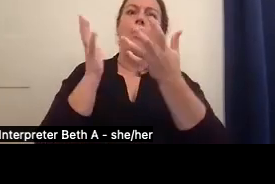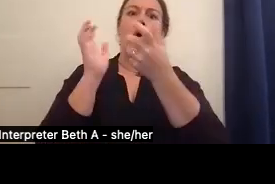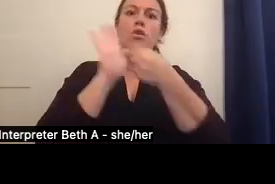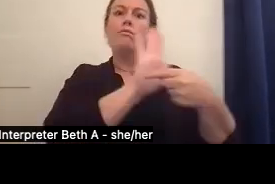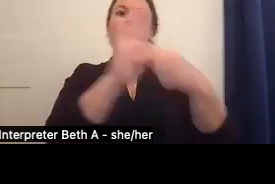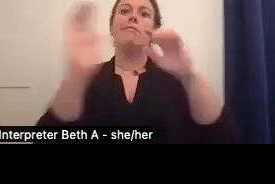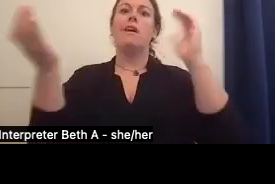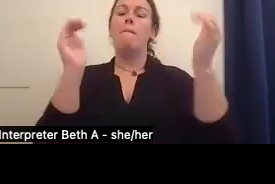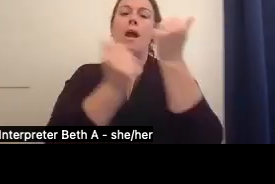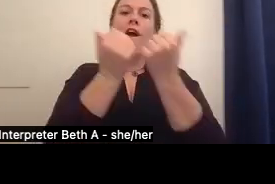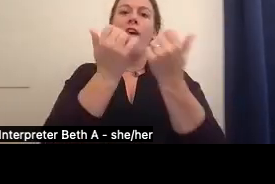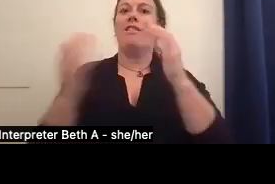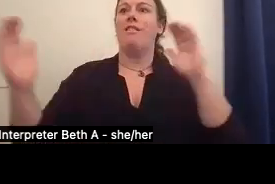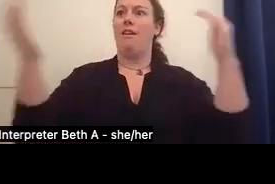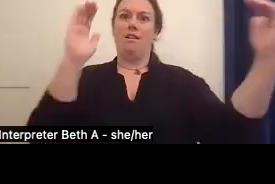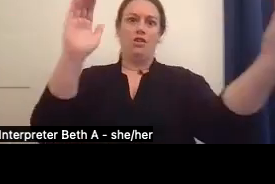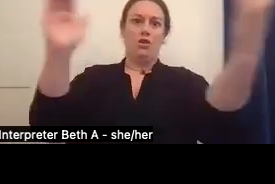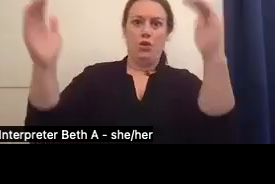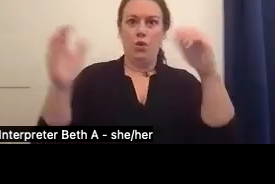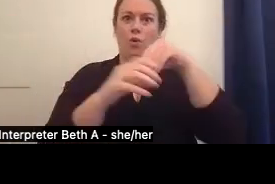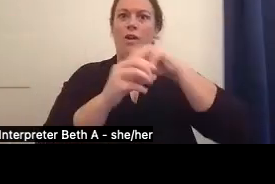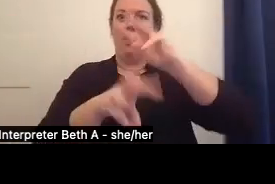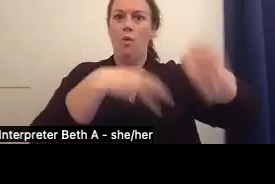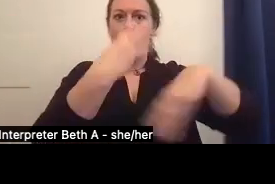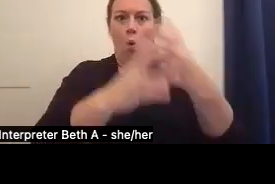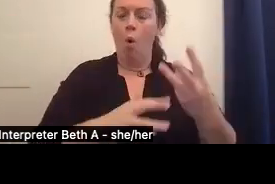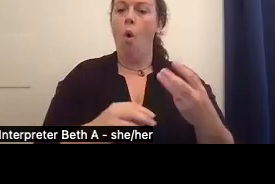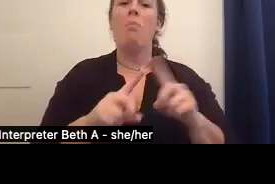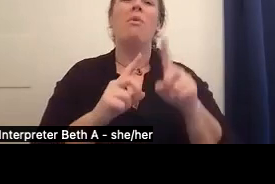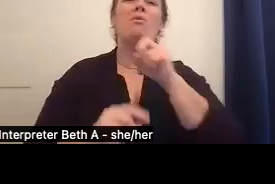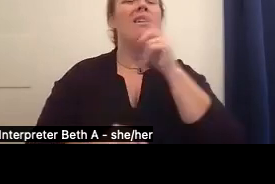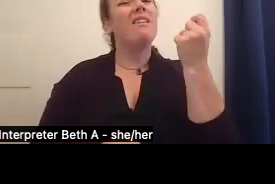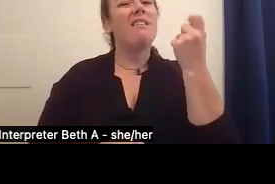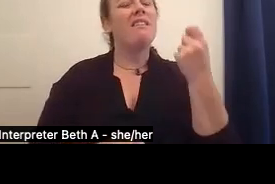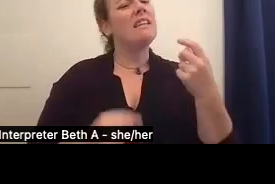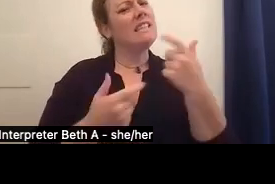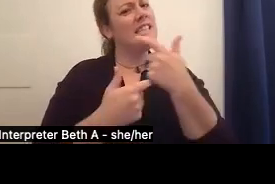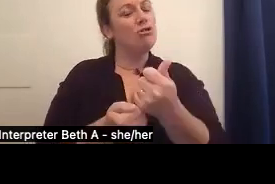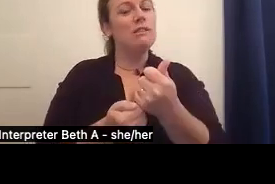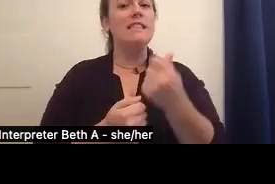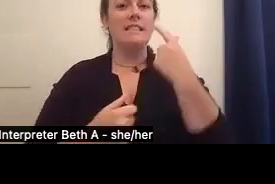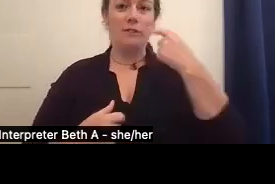most civilized and, and such. And this is a really interesting notion for me, because when we think